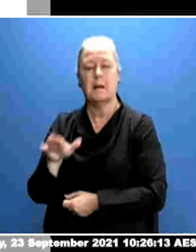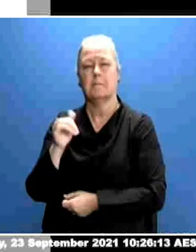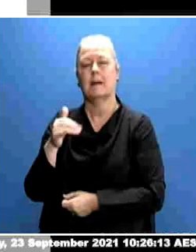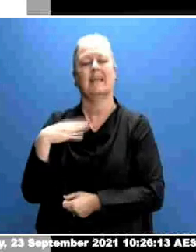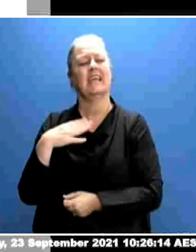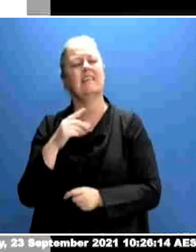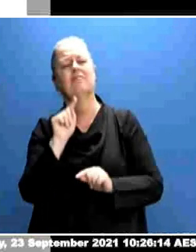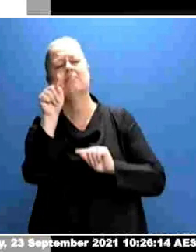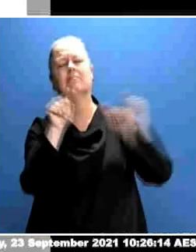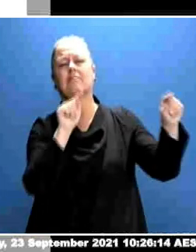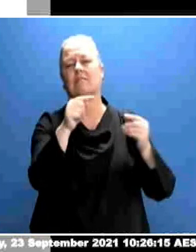or services in the community.